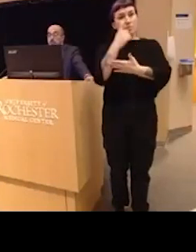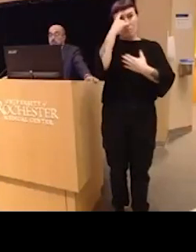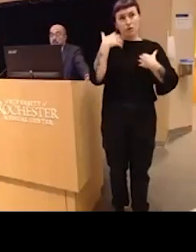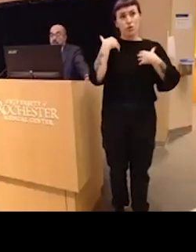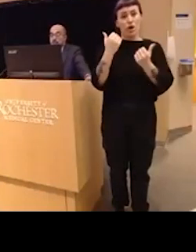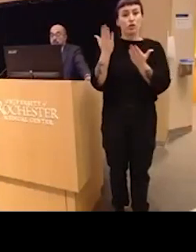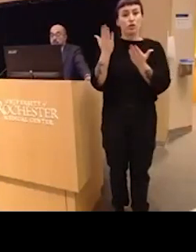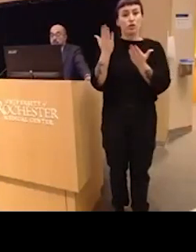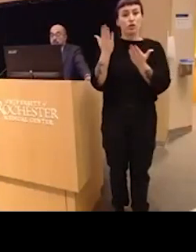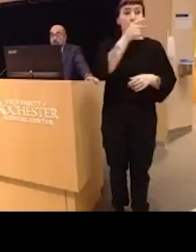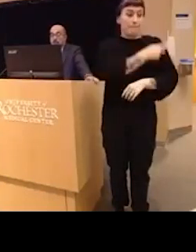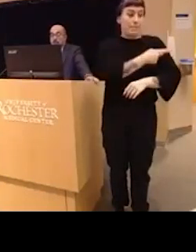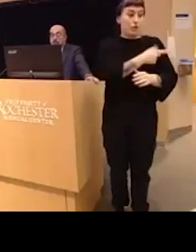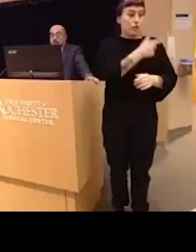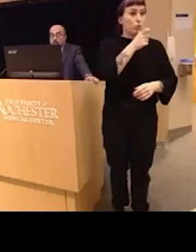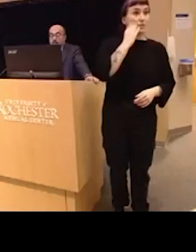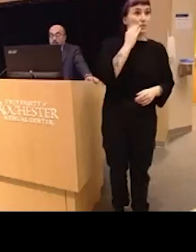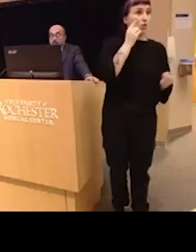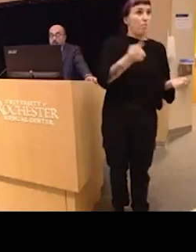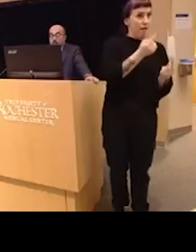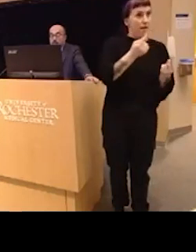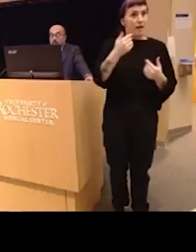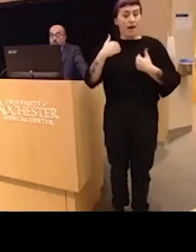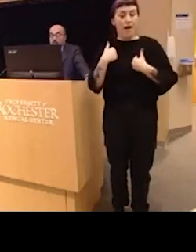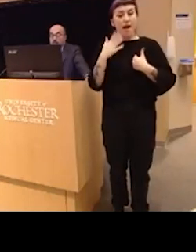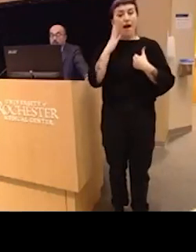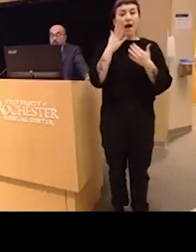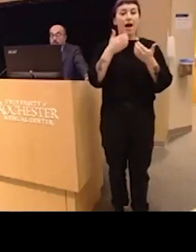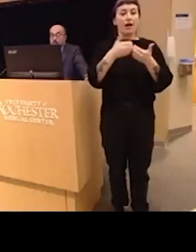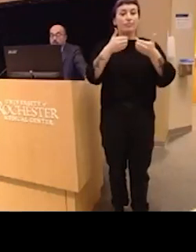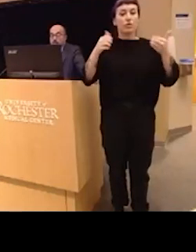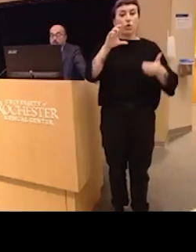with chronic pain have and I like to to break them down into what I call Core Psychopathology